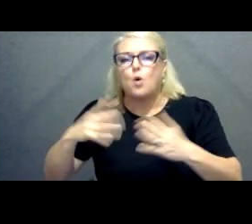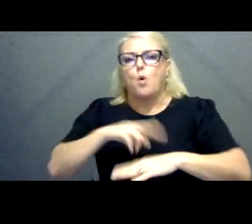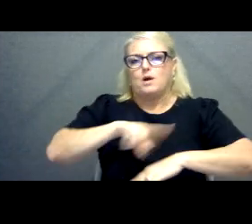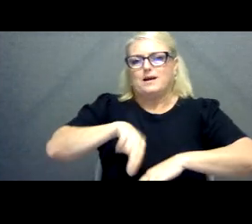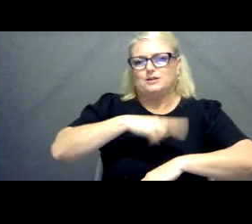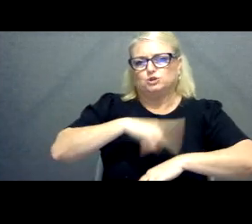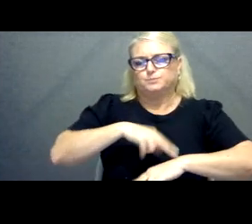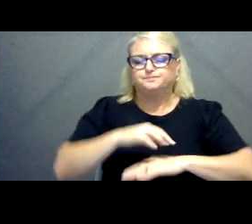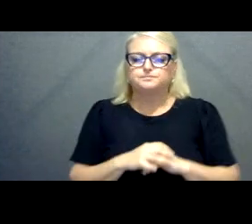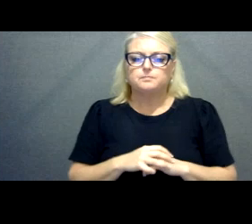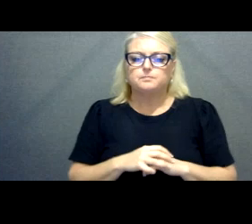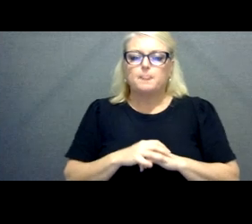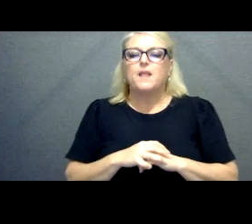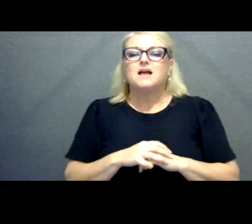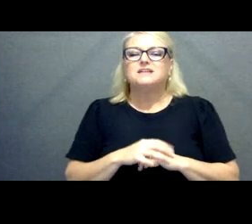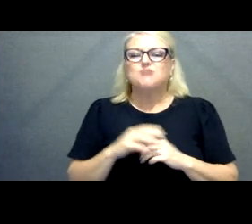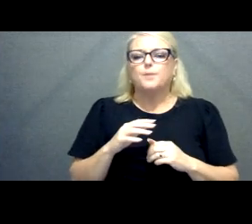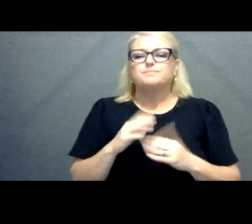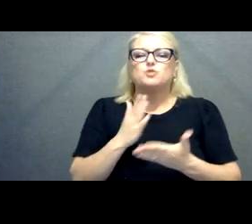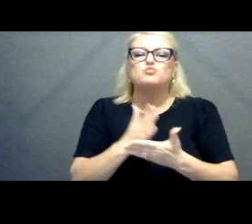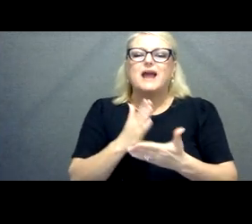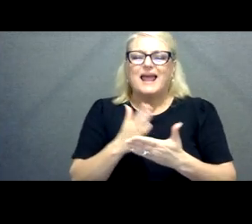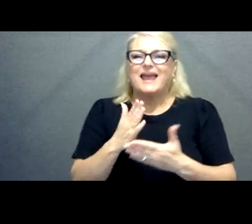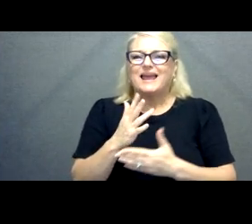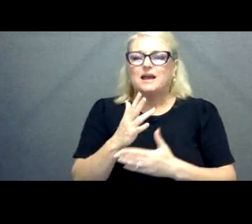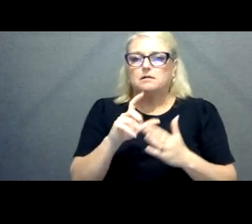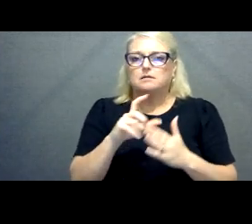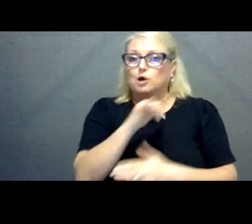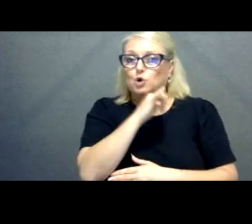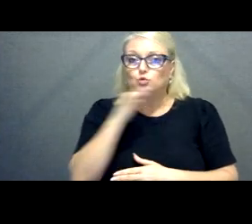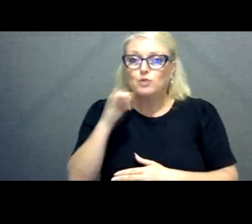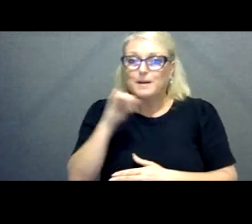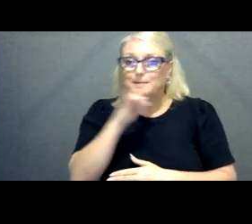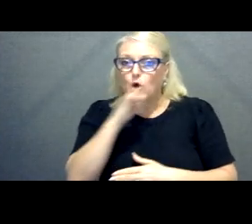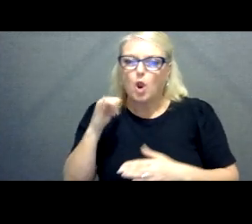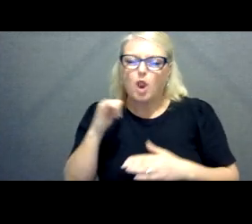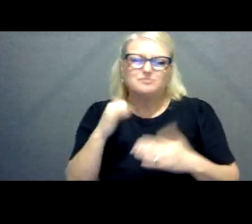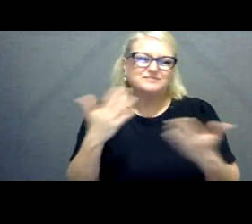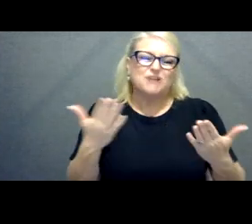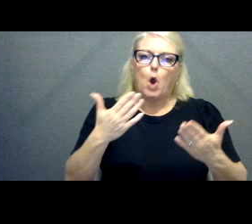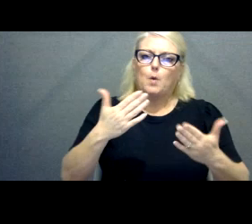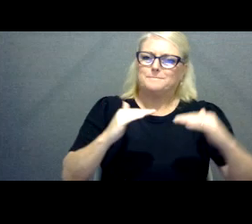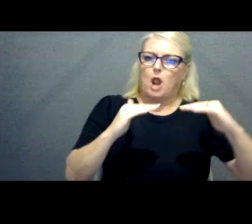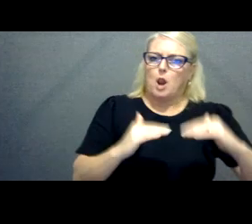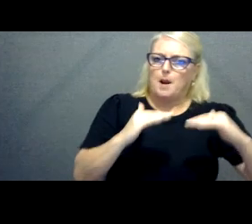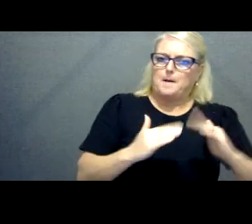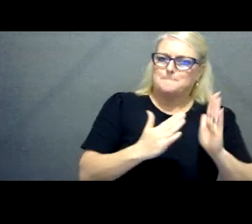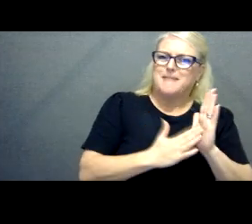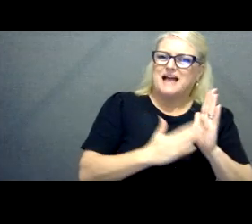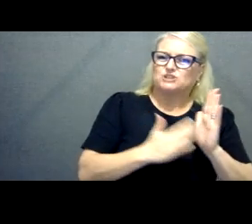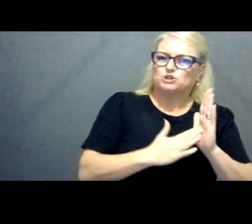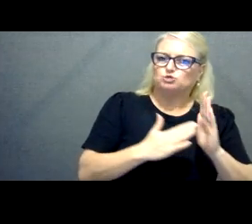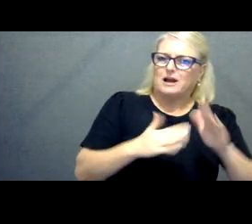criminal law matters that are in the Magistrates Court summary pleas that that there are